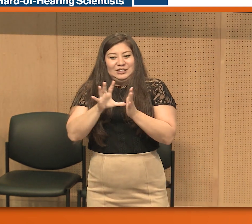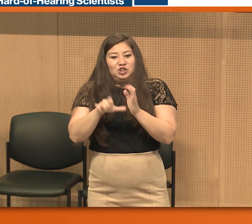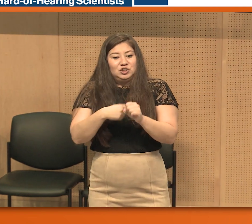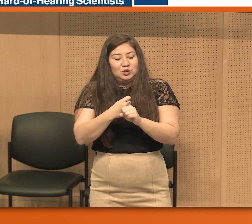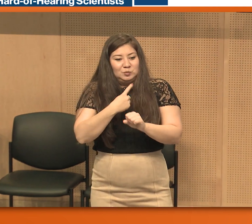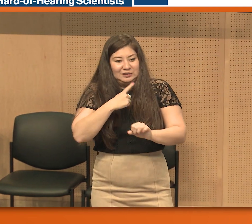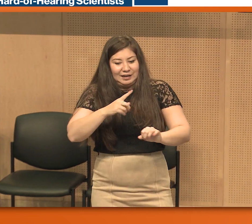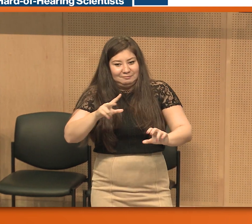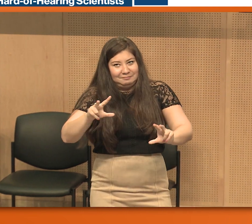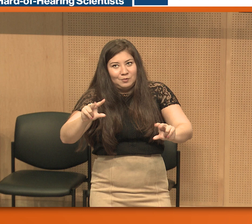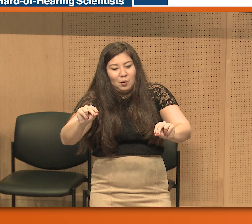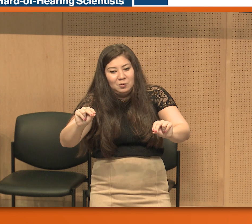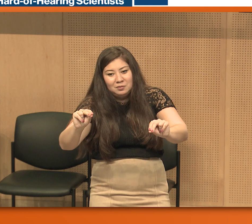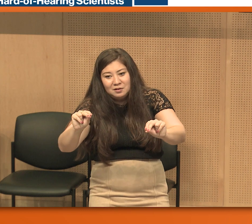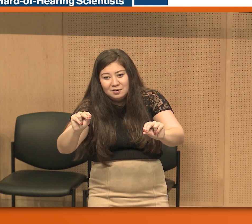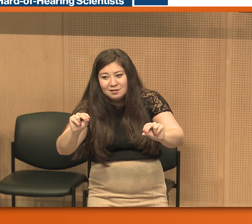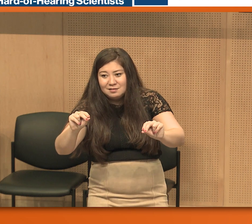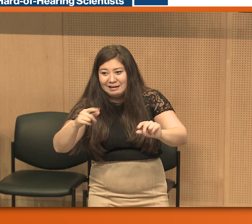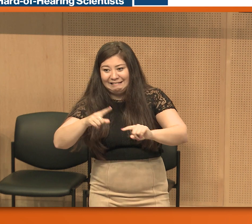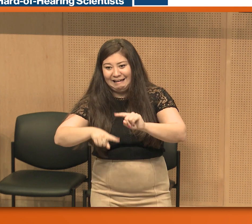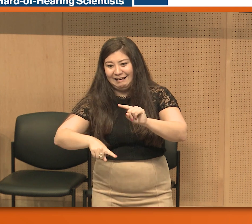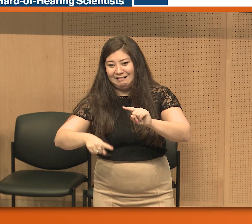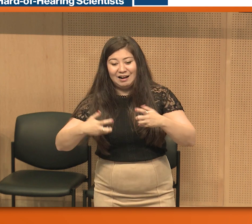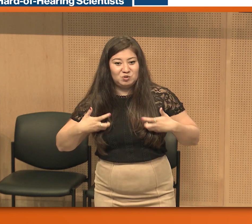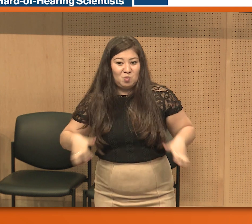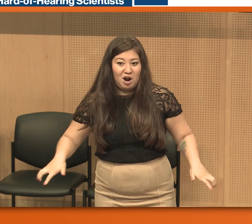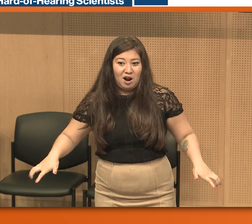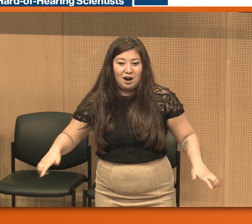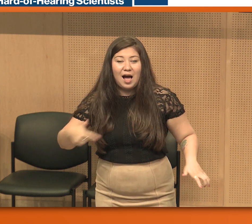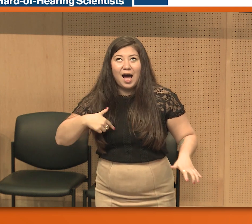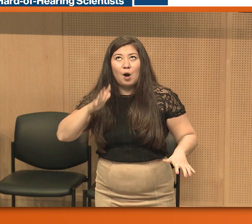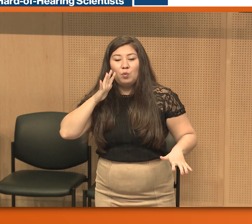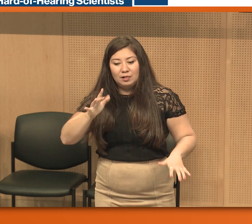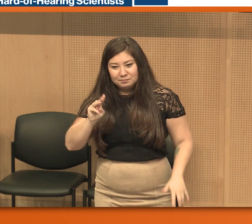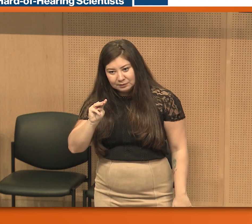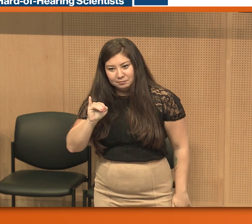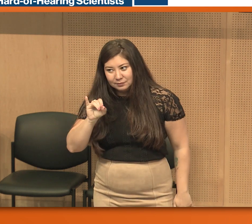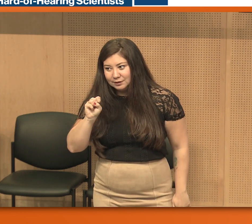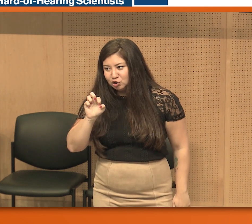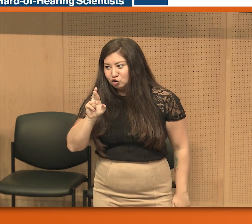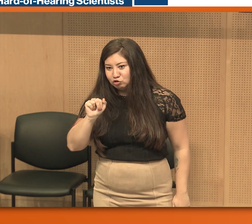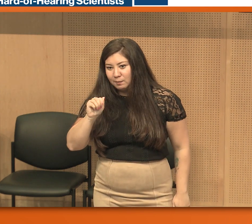But it really took me until my senior year to say that I really don't want to do that,